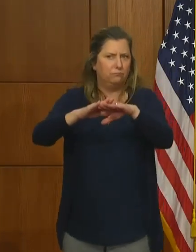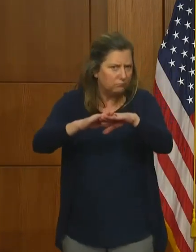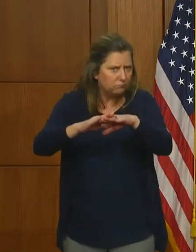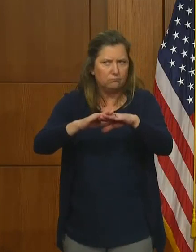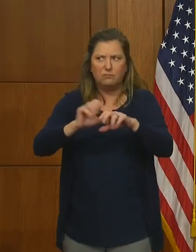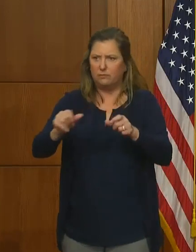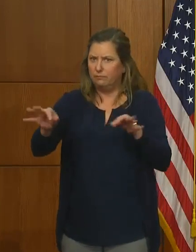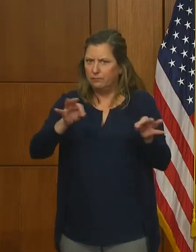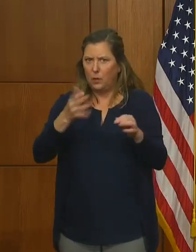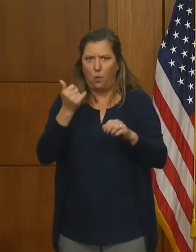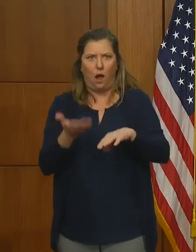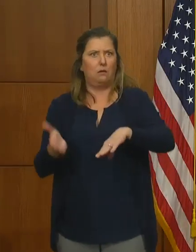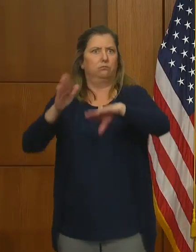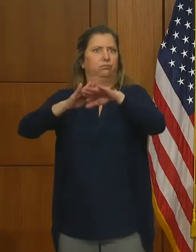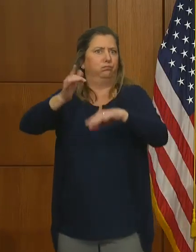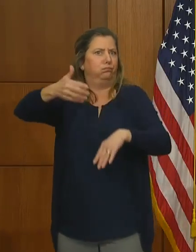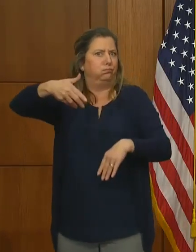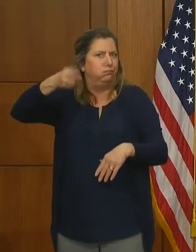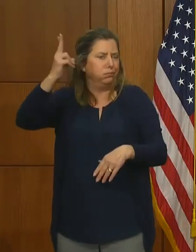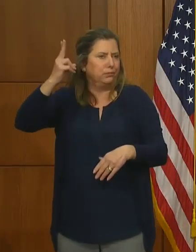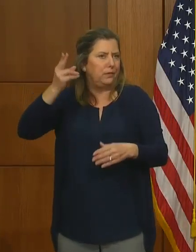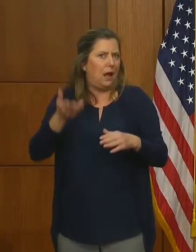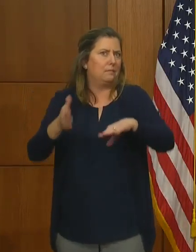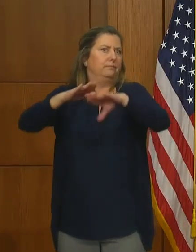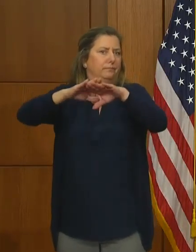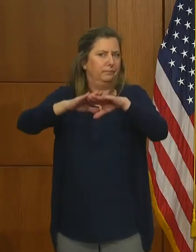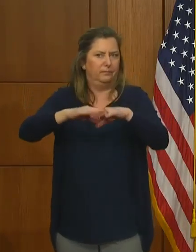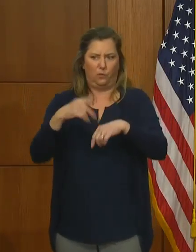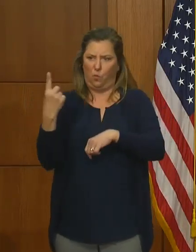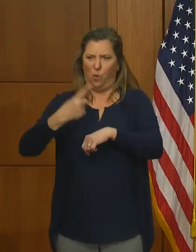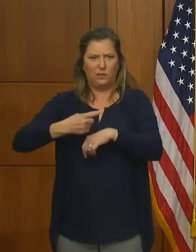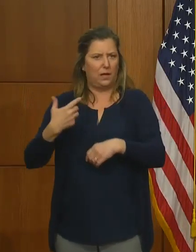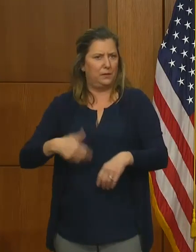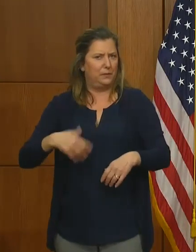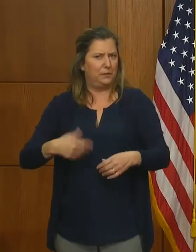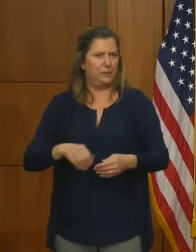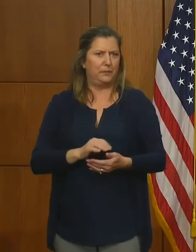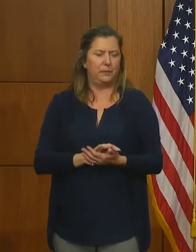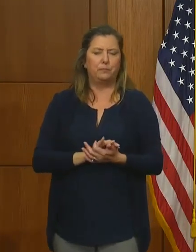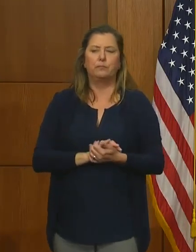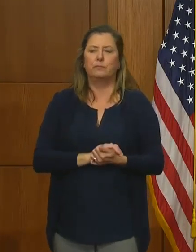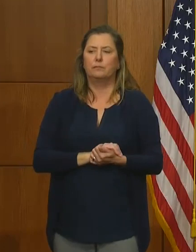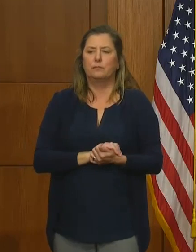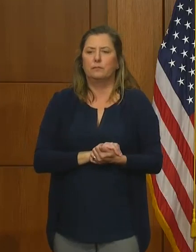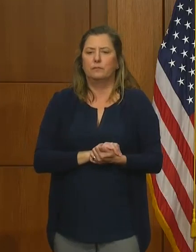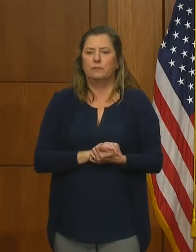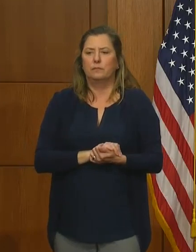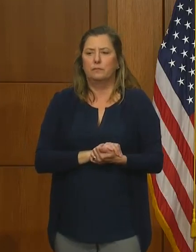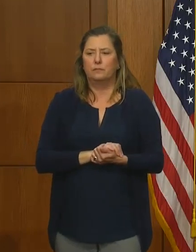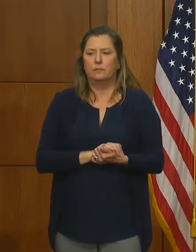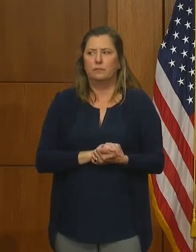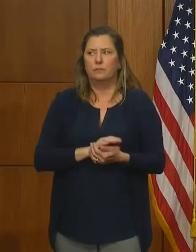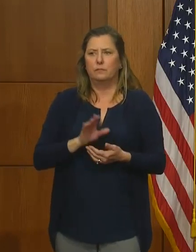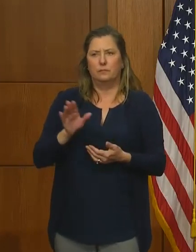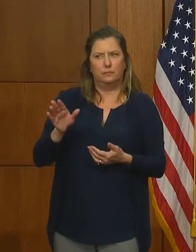HUNDRED ELEVEN. TODAY I CAN LOOK AT SOMEBODY COULD EXPLAIN